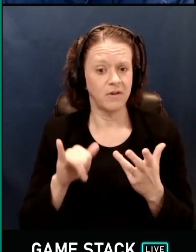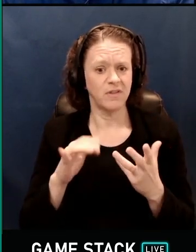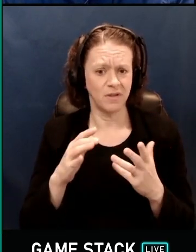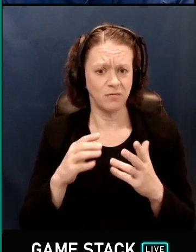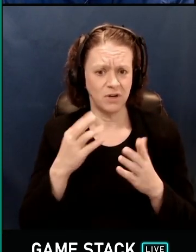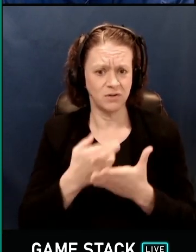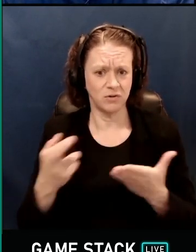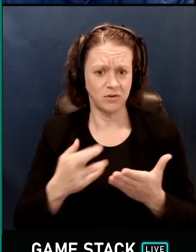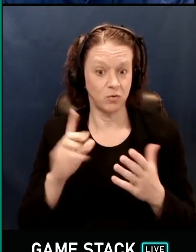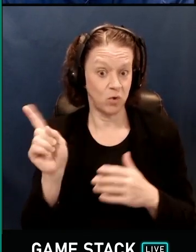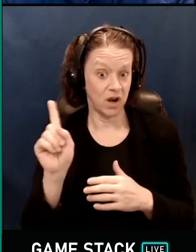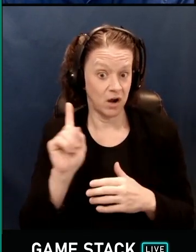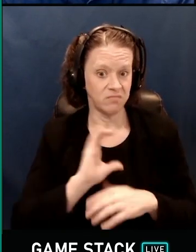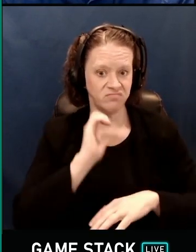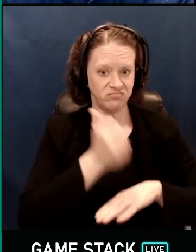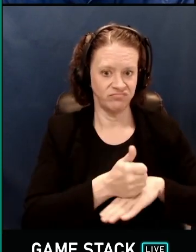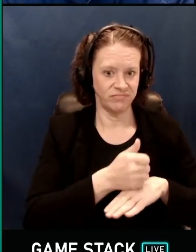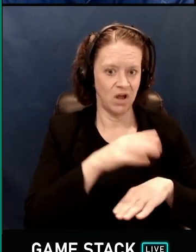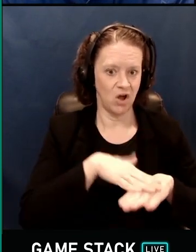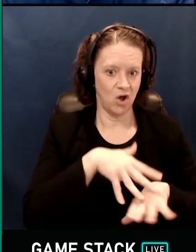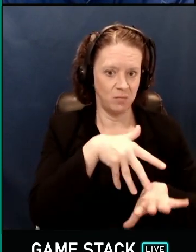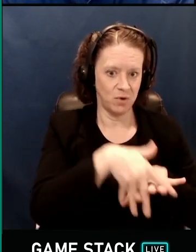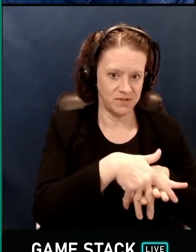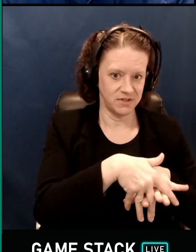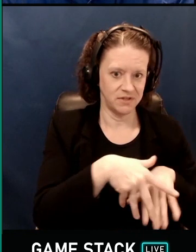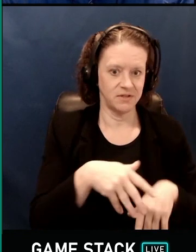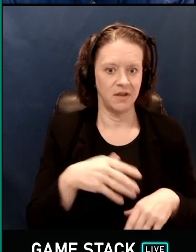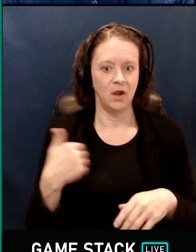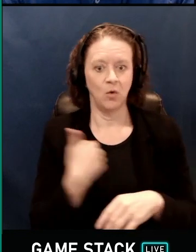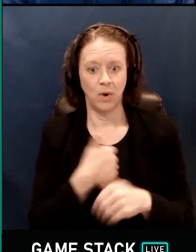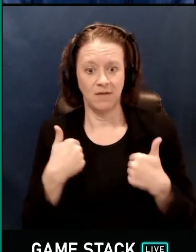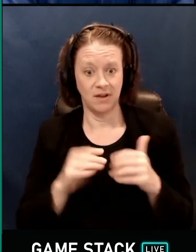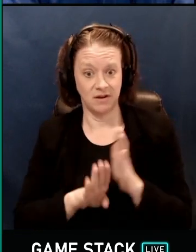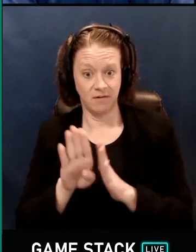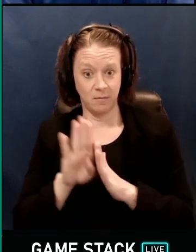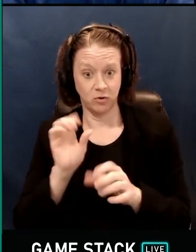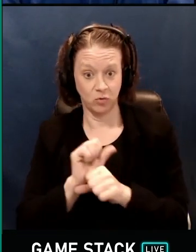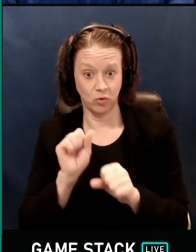There are developers workstation running Unity editor on the left,